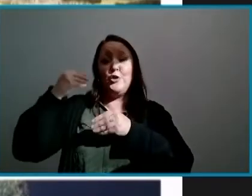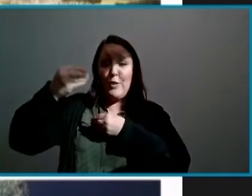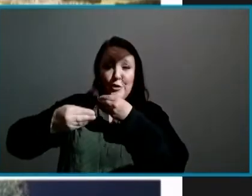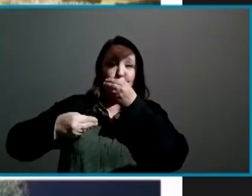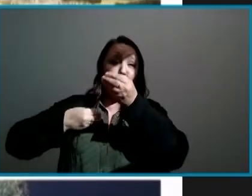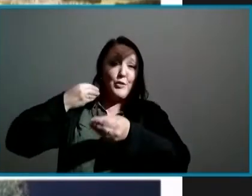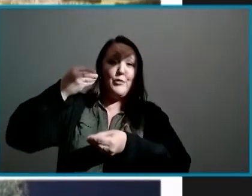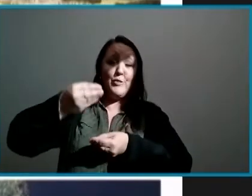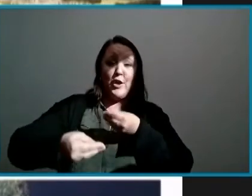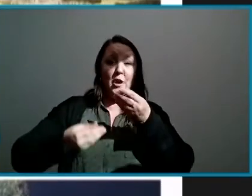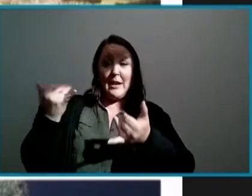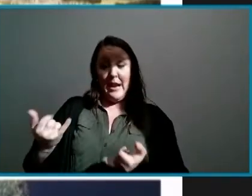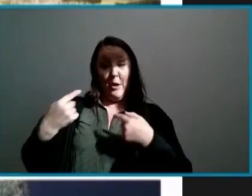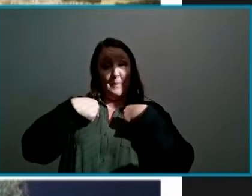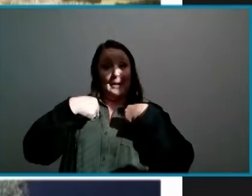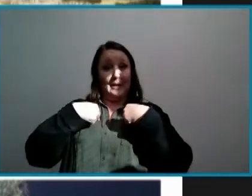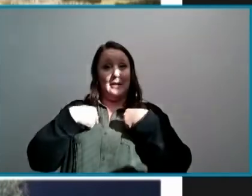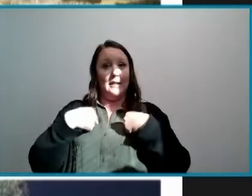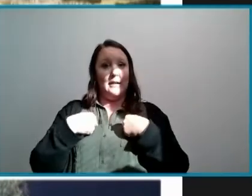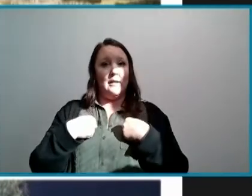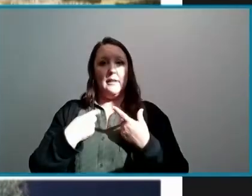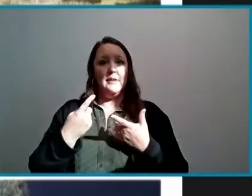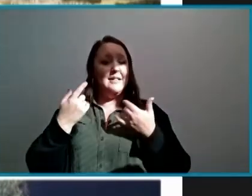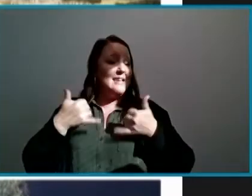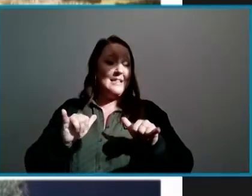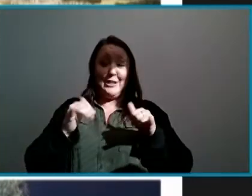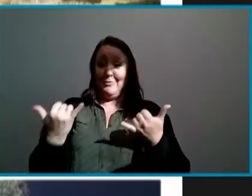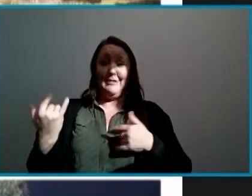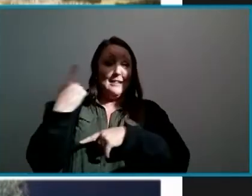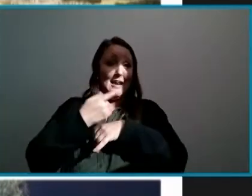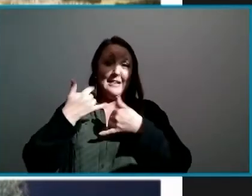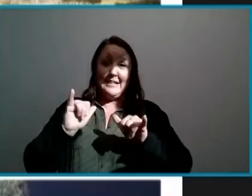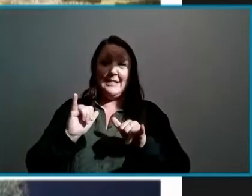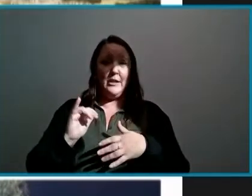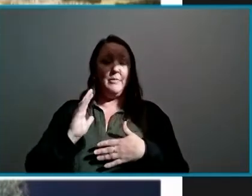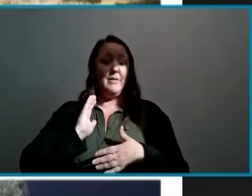that's still true today. You know, our veterans, um, you know,